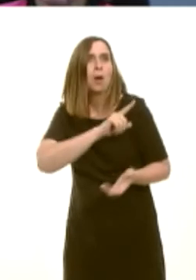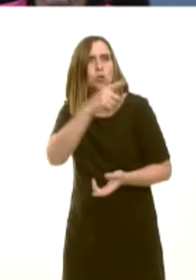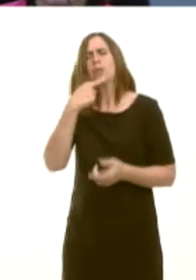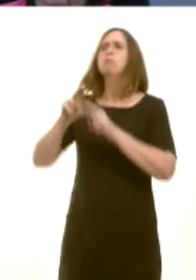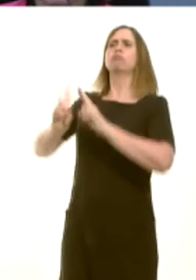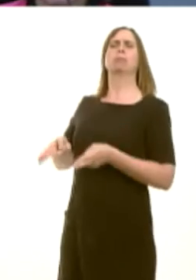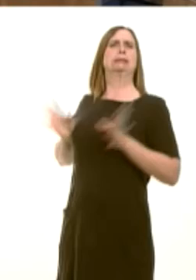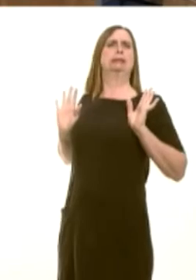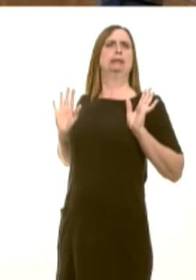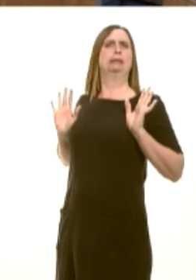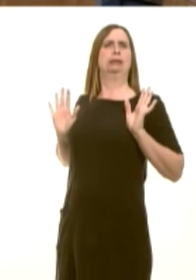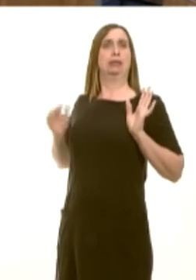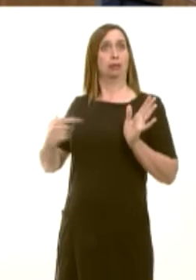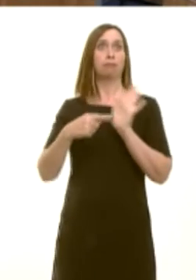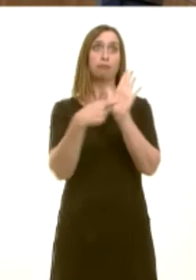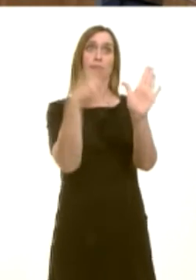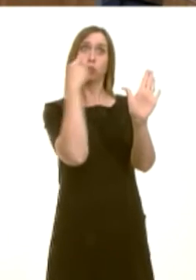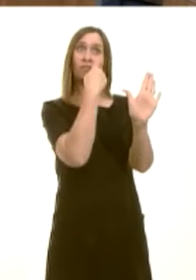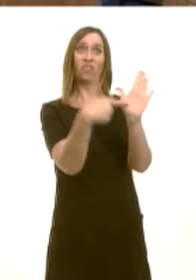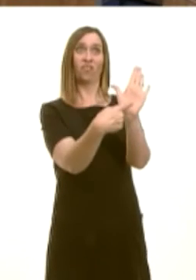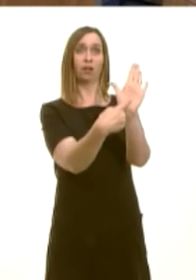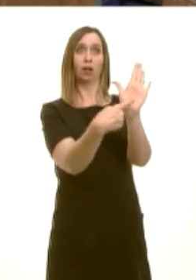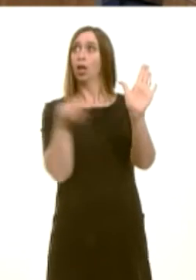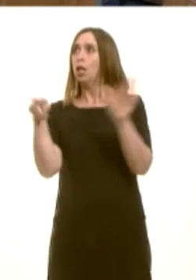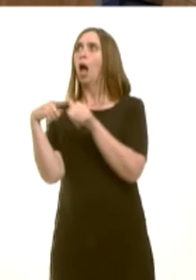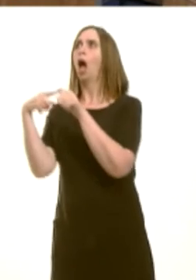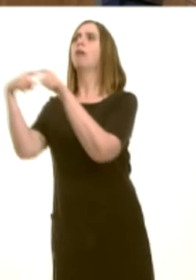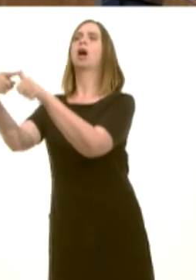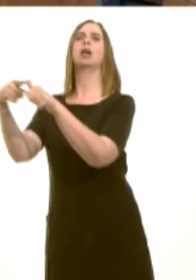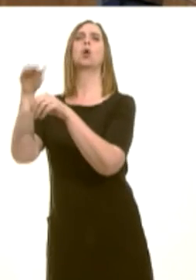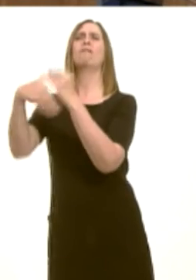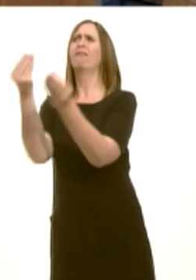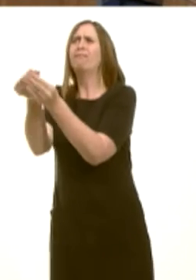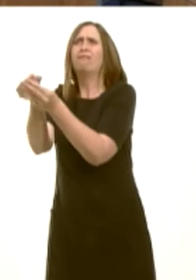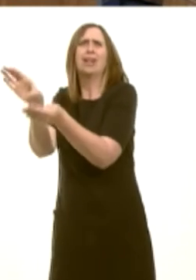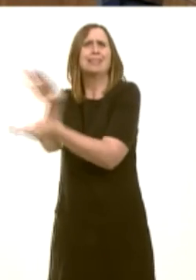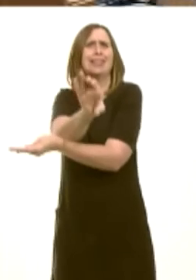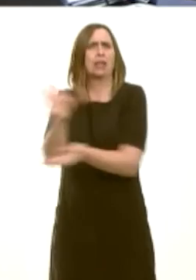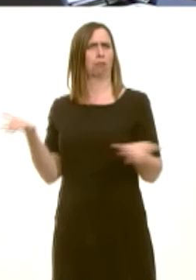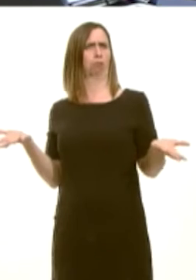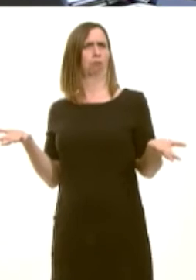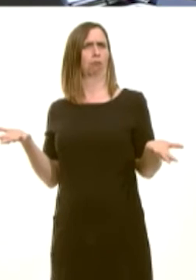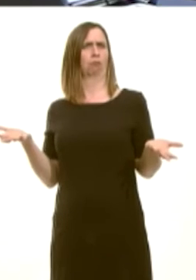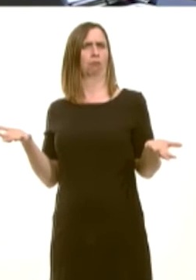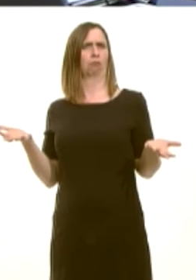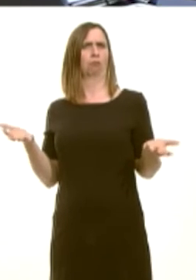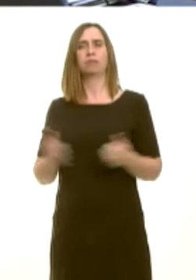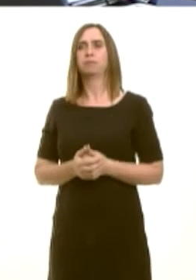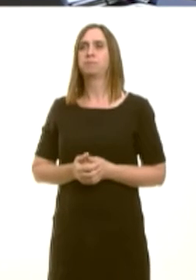property, and yet Iíve given you evidence here where heís advising on applications for funding from the Welsh Government? Carwyn Jones: Well, let make it clear: David